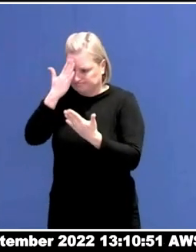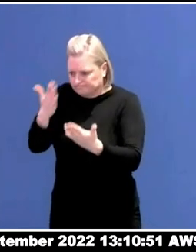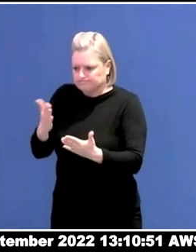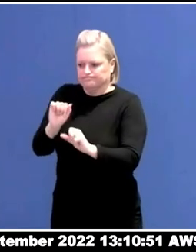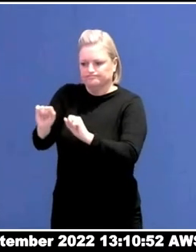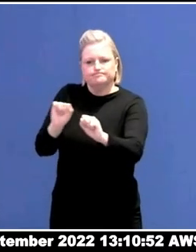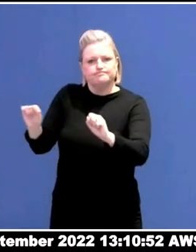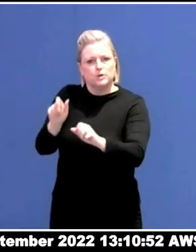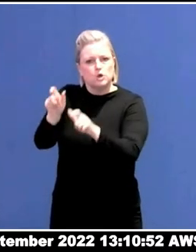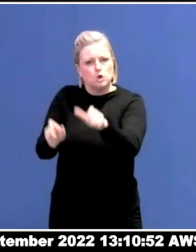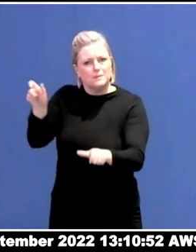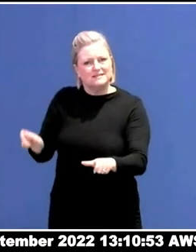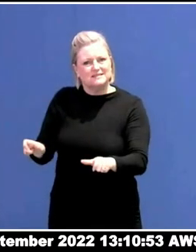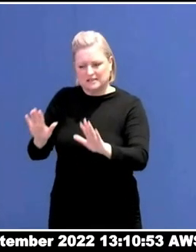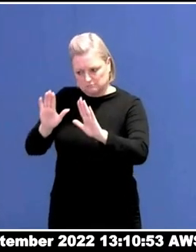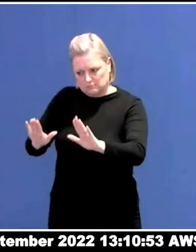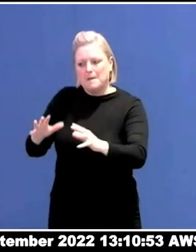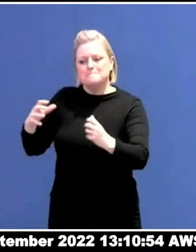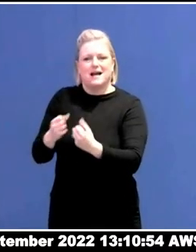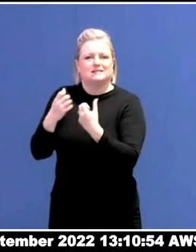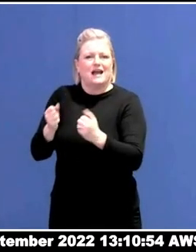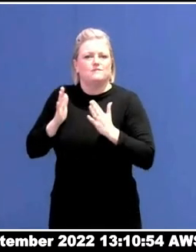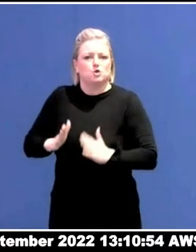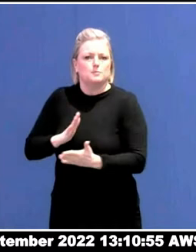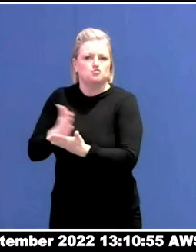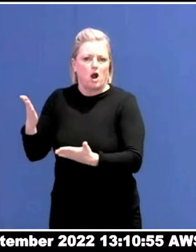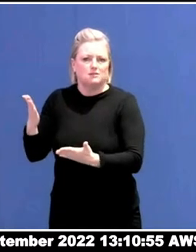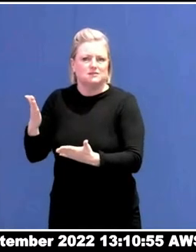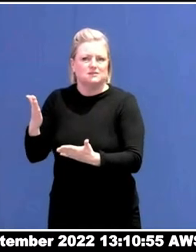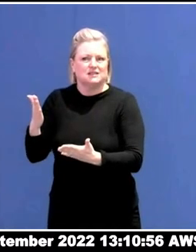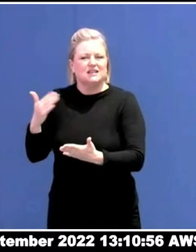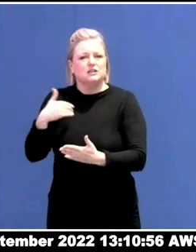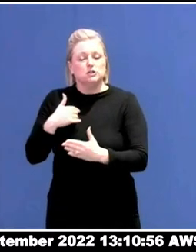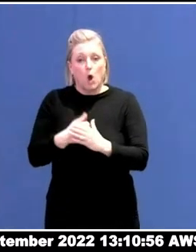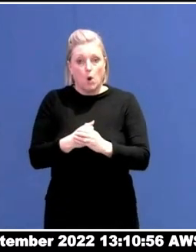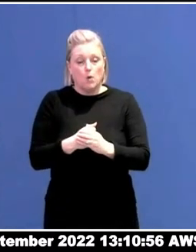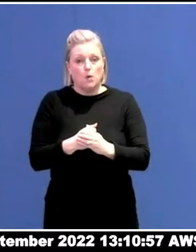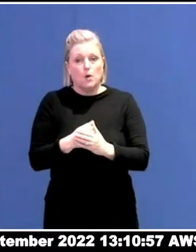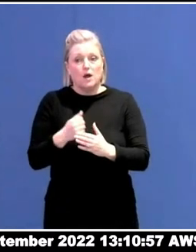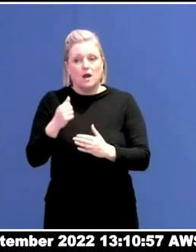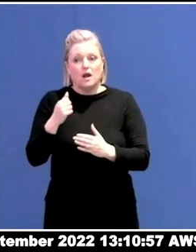to be articulated within that philosophy so that decarceration is clear working towards